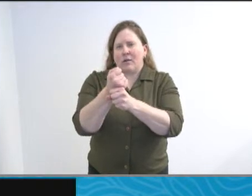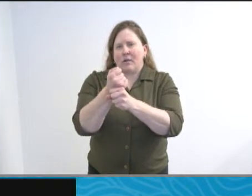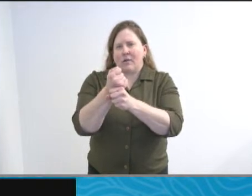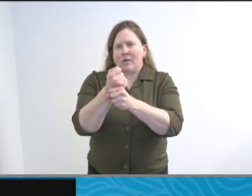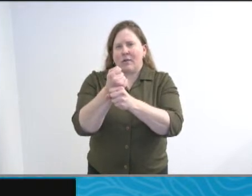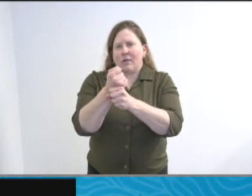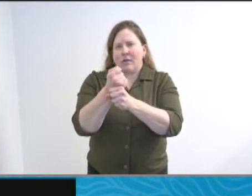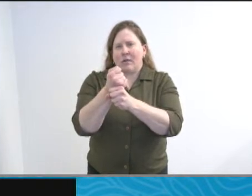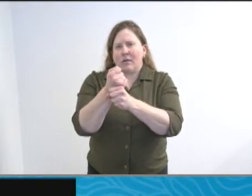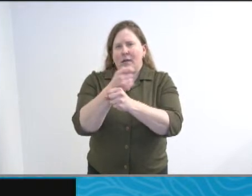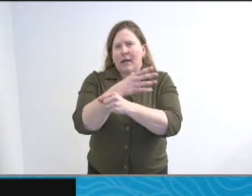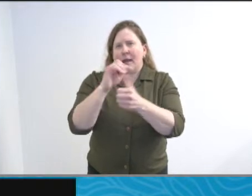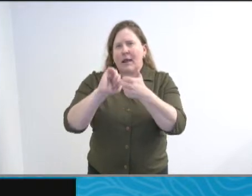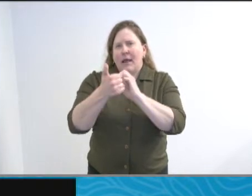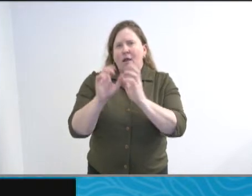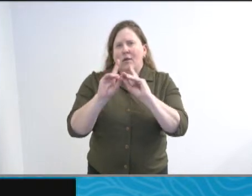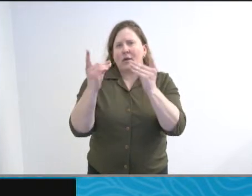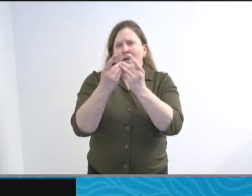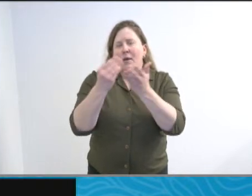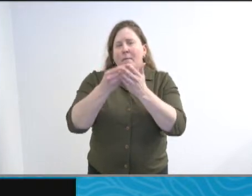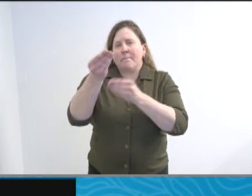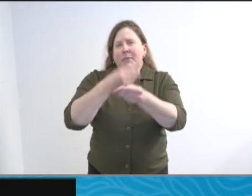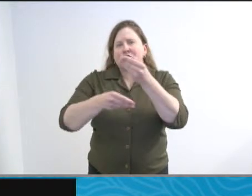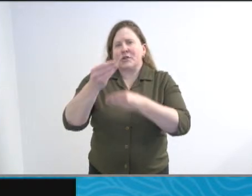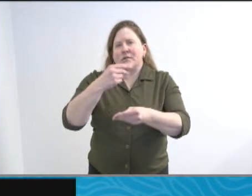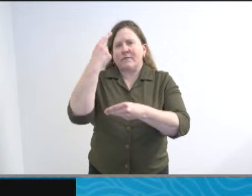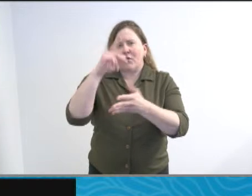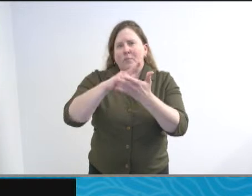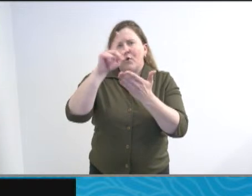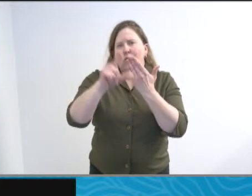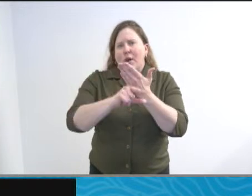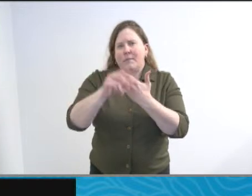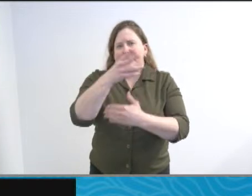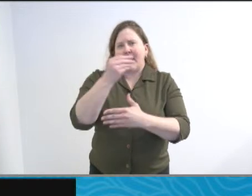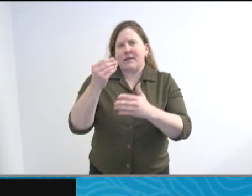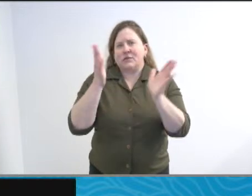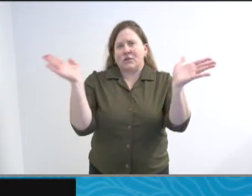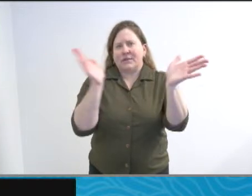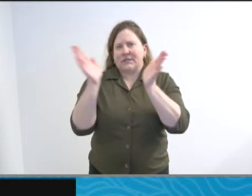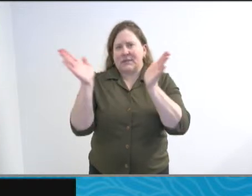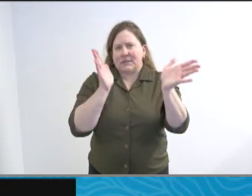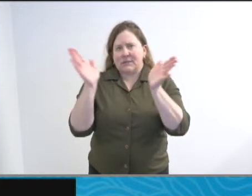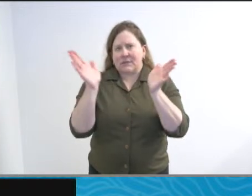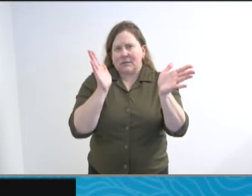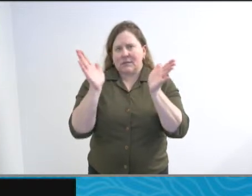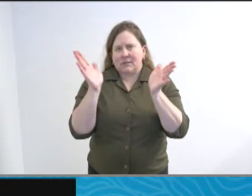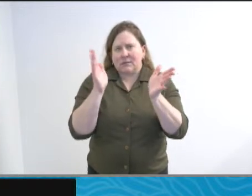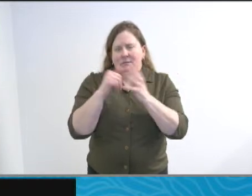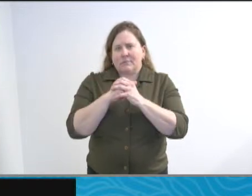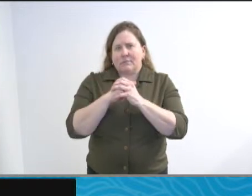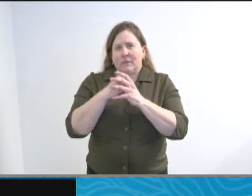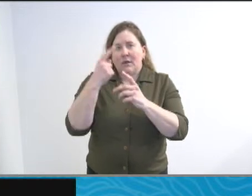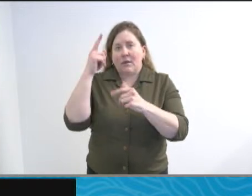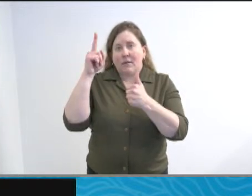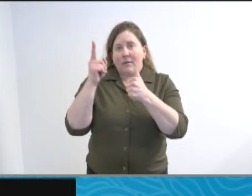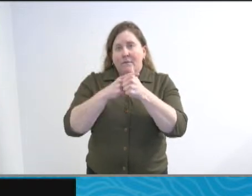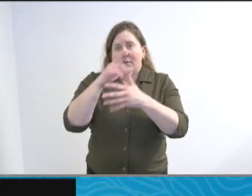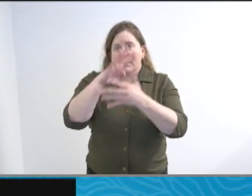how our district has budgeted for programs and services. So first I'd like to share with you our schedule, the schedule we're following to ensure